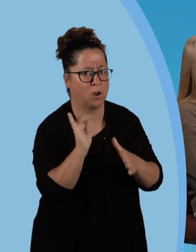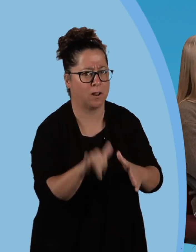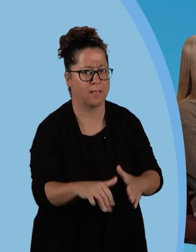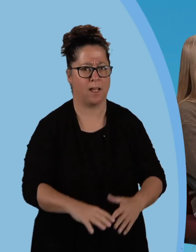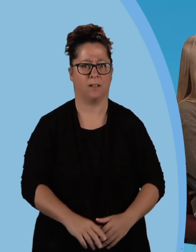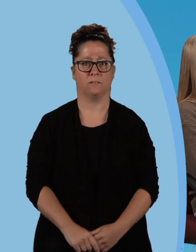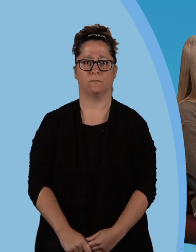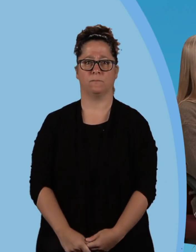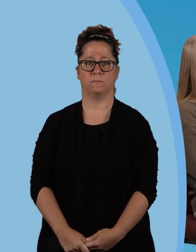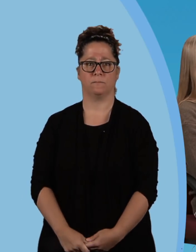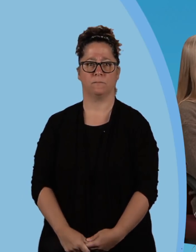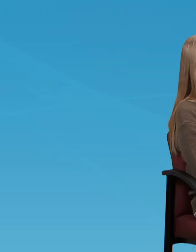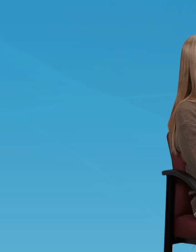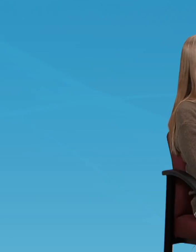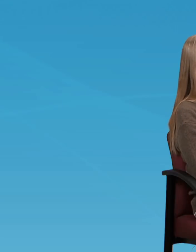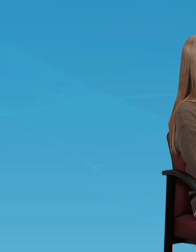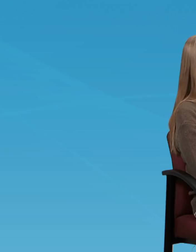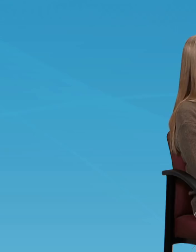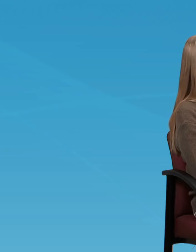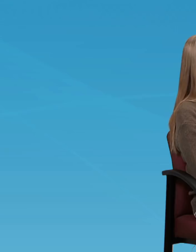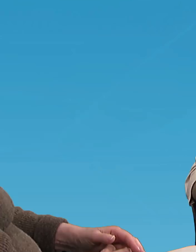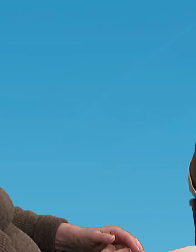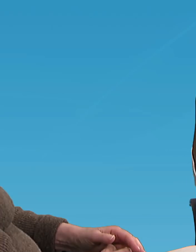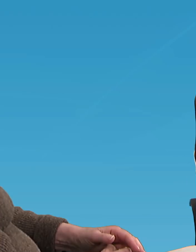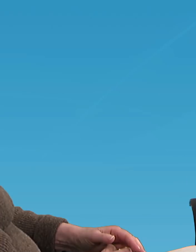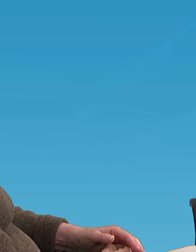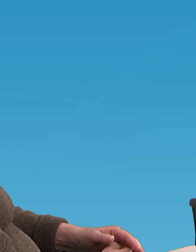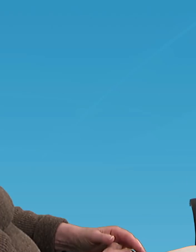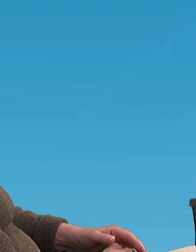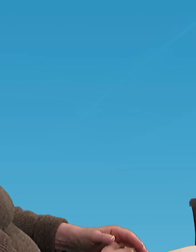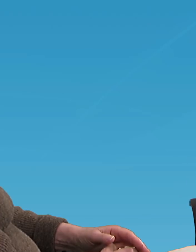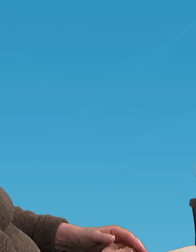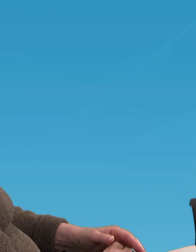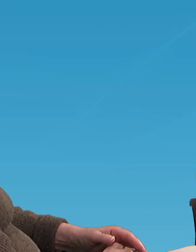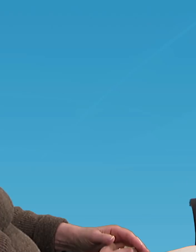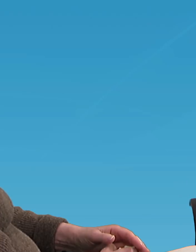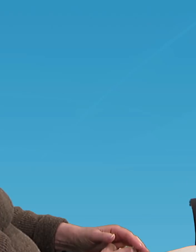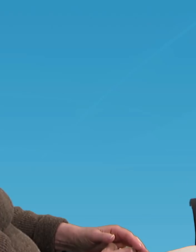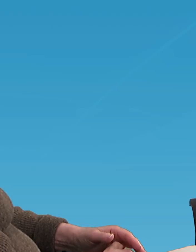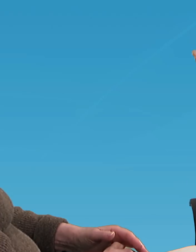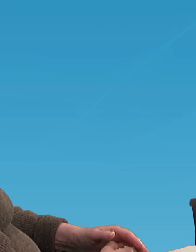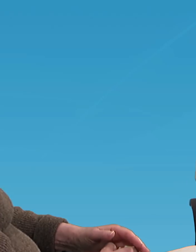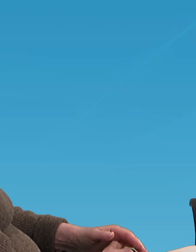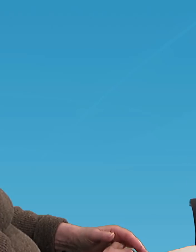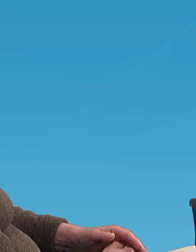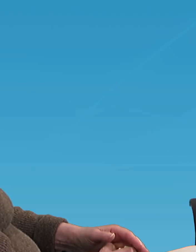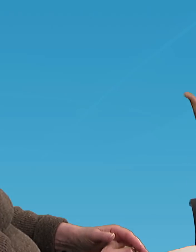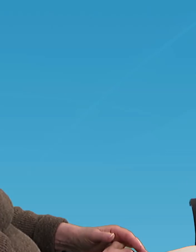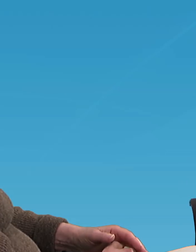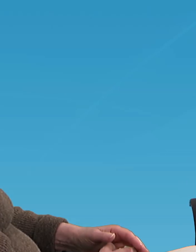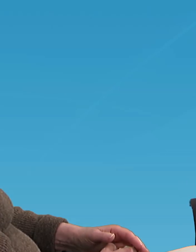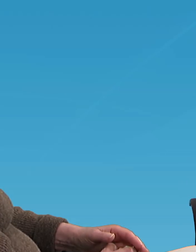so thanks for sharing that. Sure. Now that you just talked about the school administrator's role,